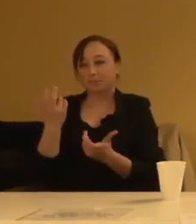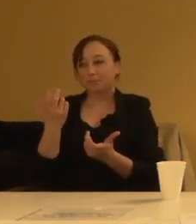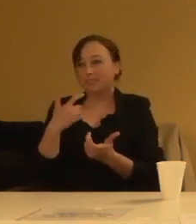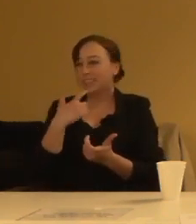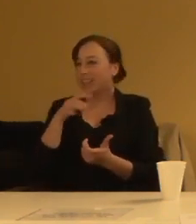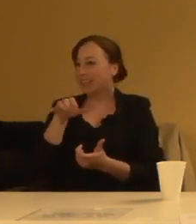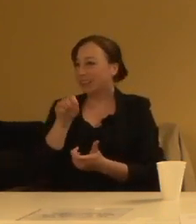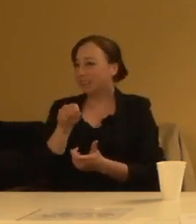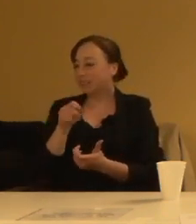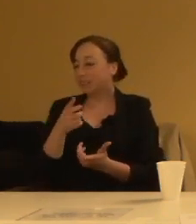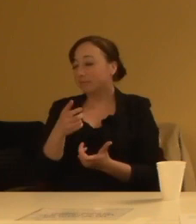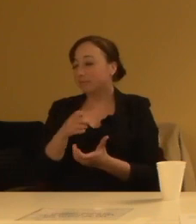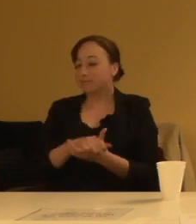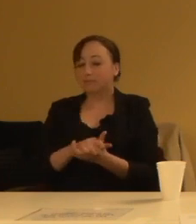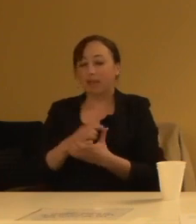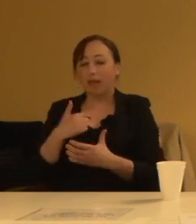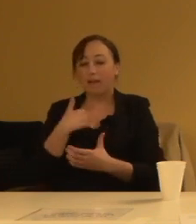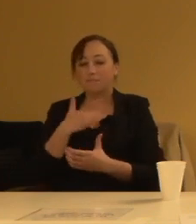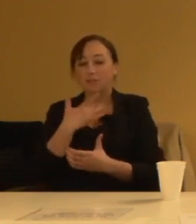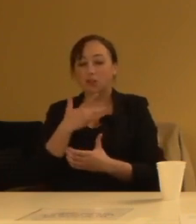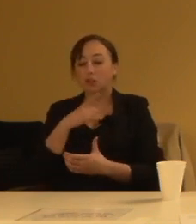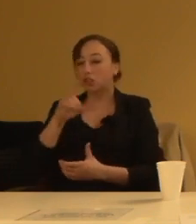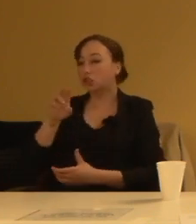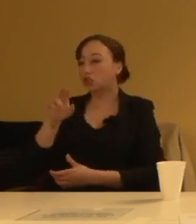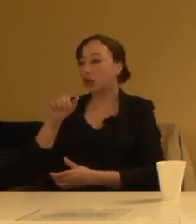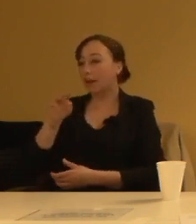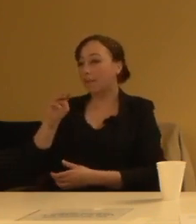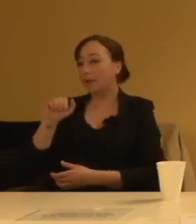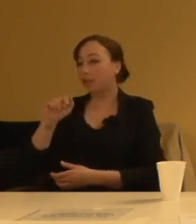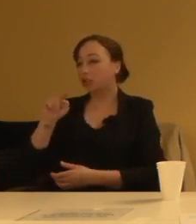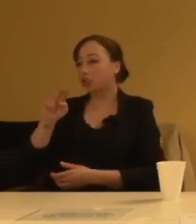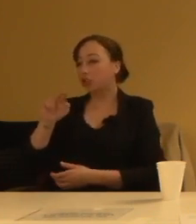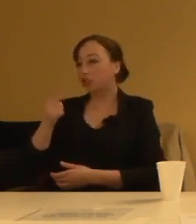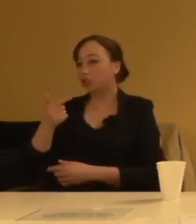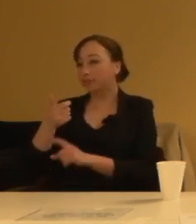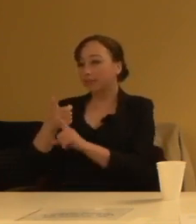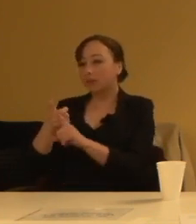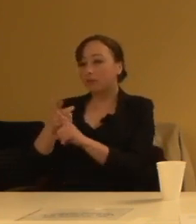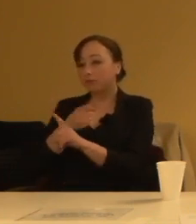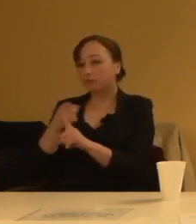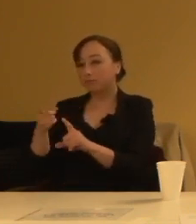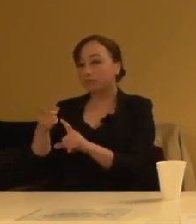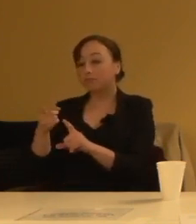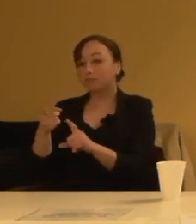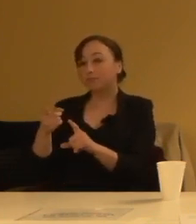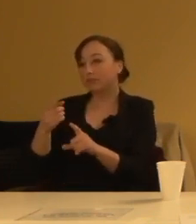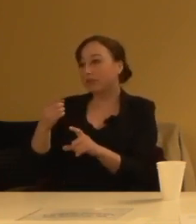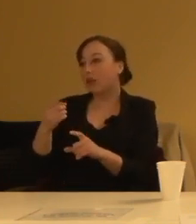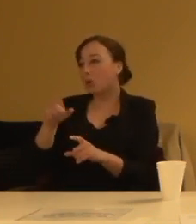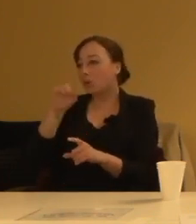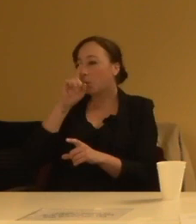I feel like in some ways, dramaturges are also brilliant chameleons in spaces, they